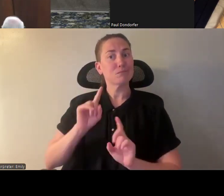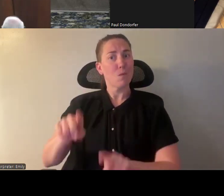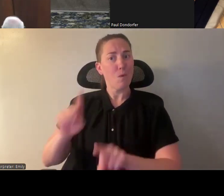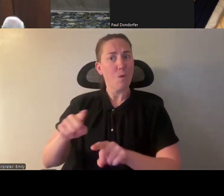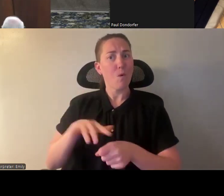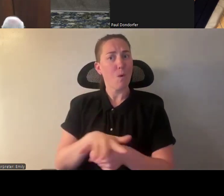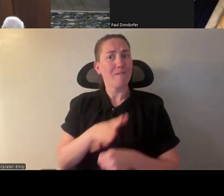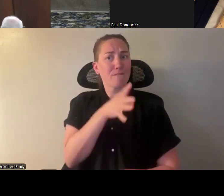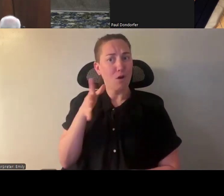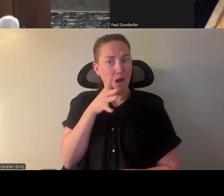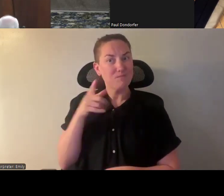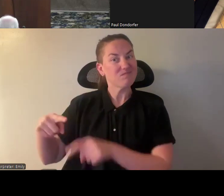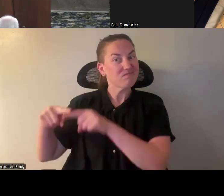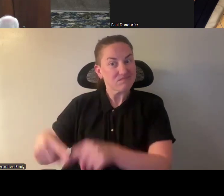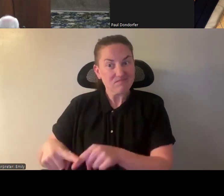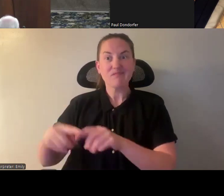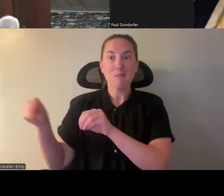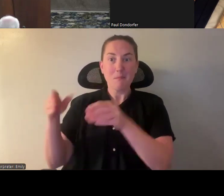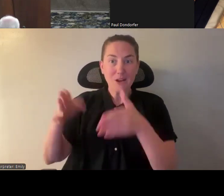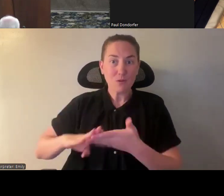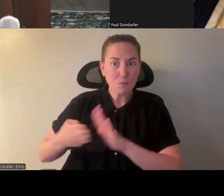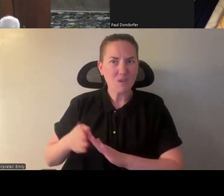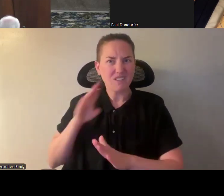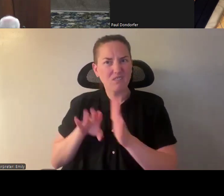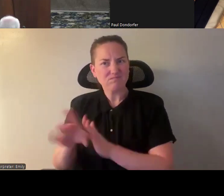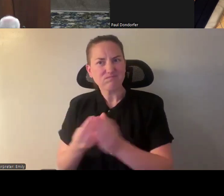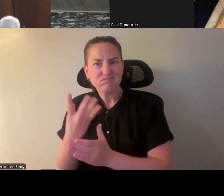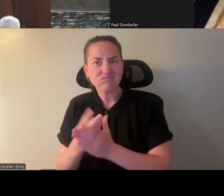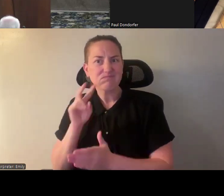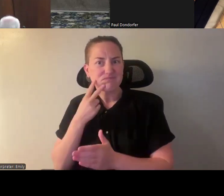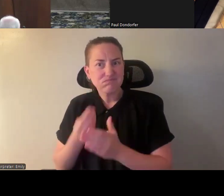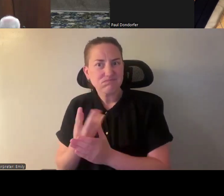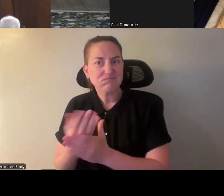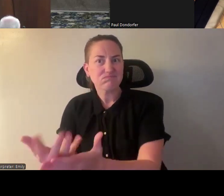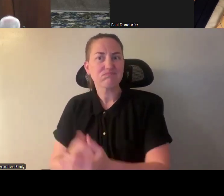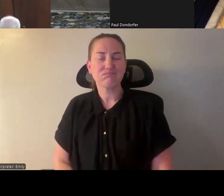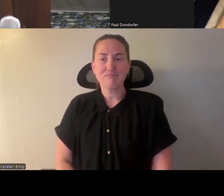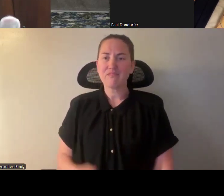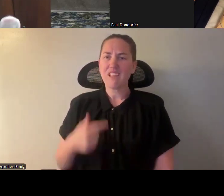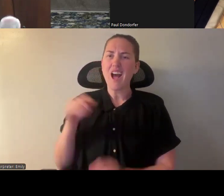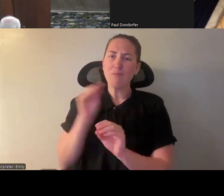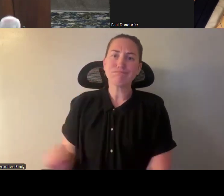community to survive and thrive I have lived in many places in New York State and Rochester is